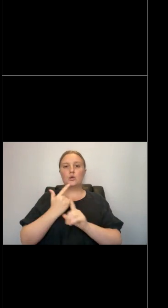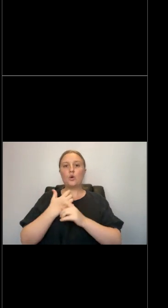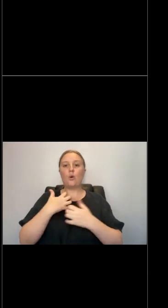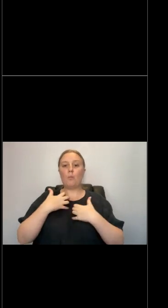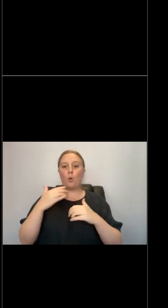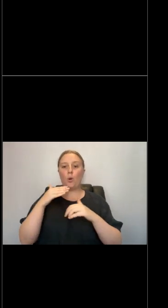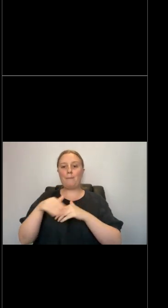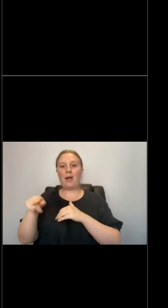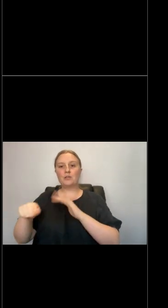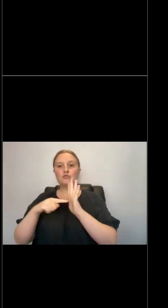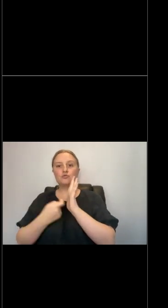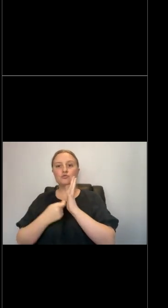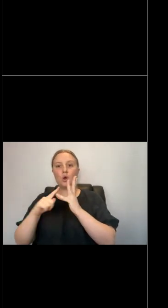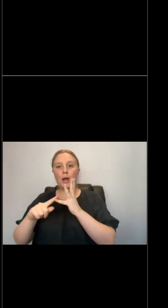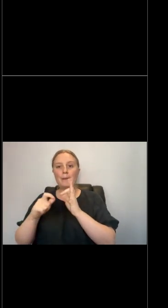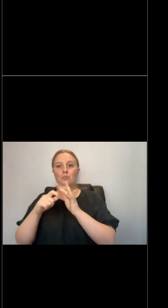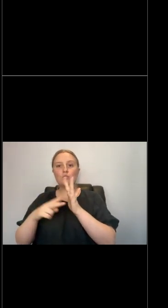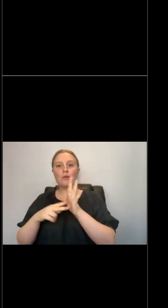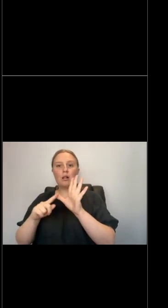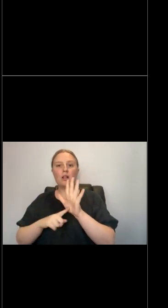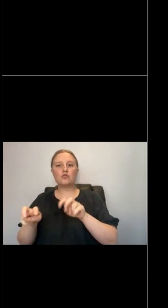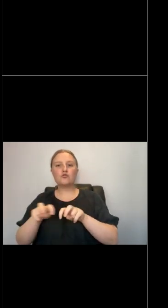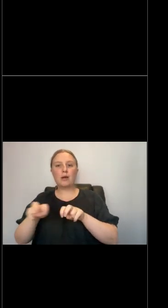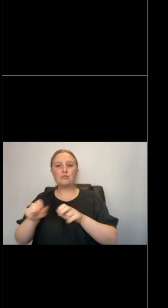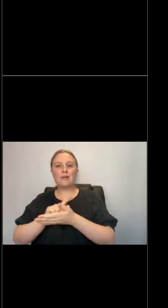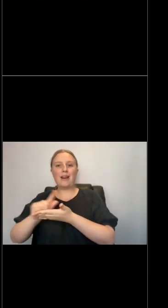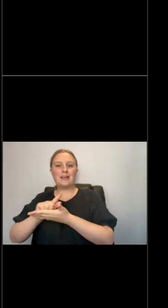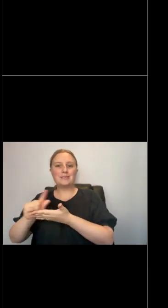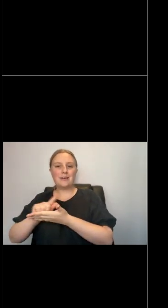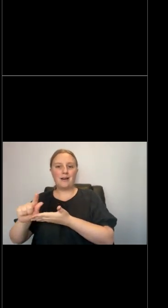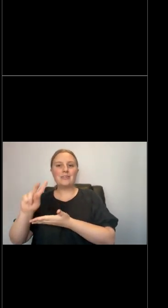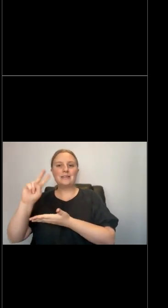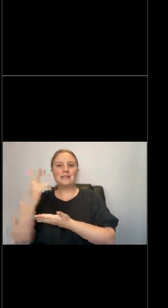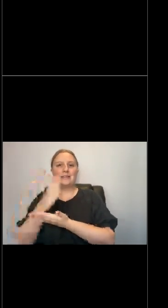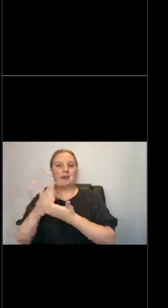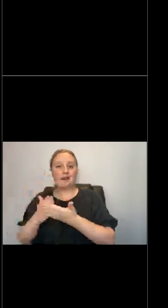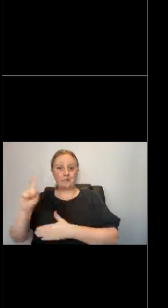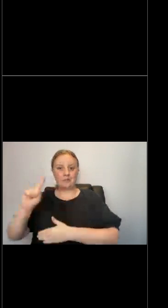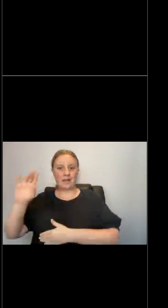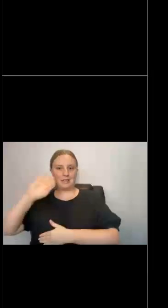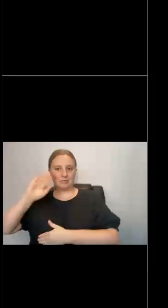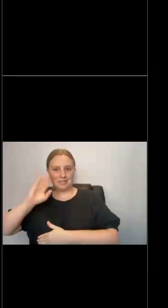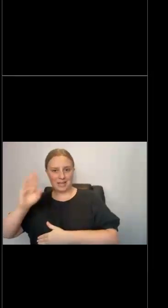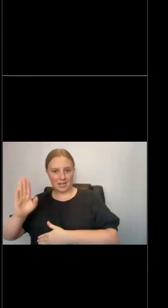presentation. But essentially, once the mental health court makes an order,